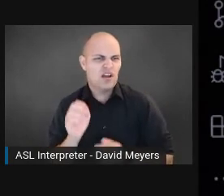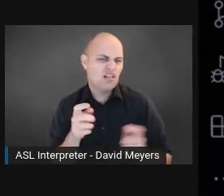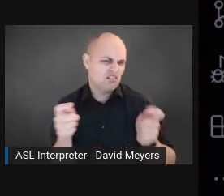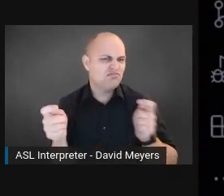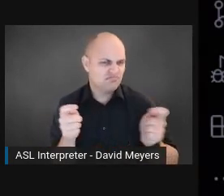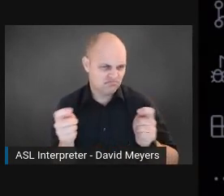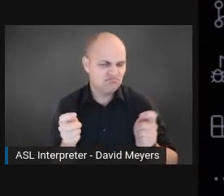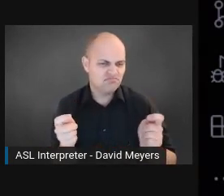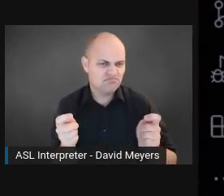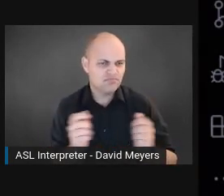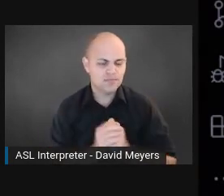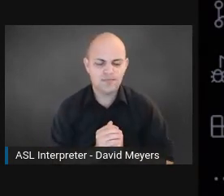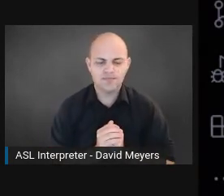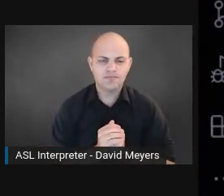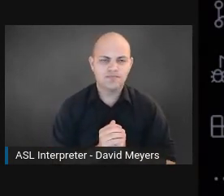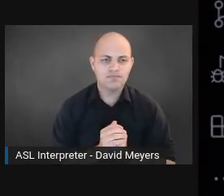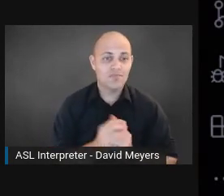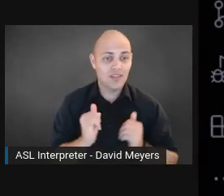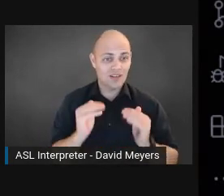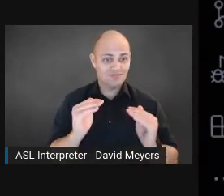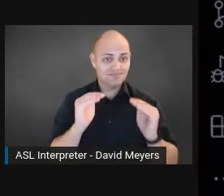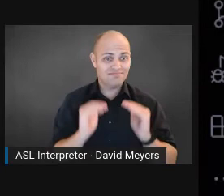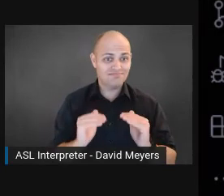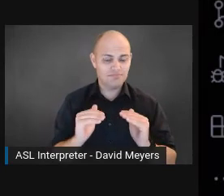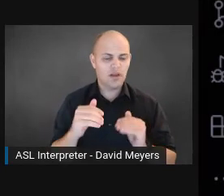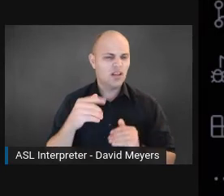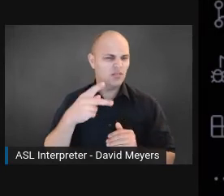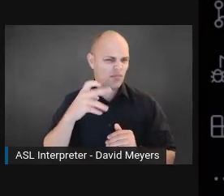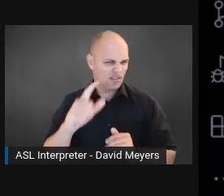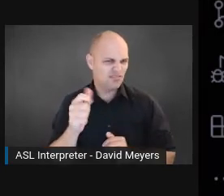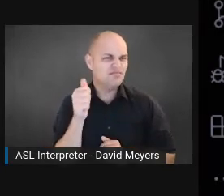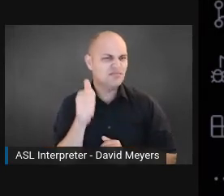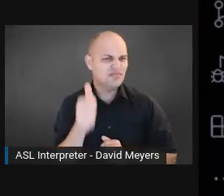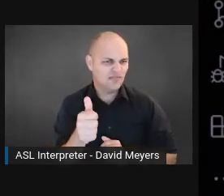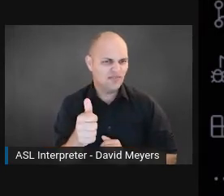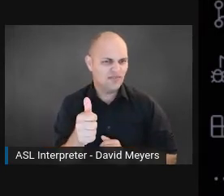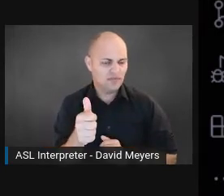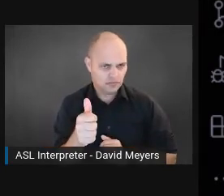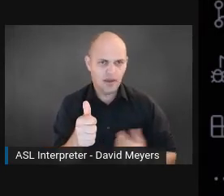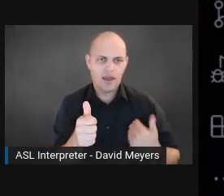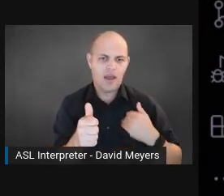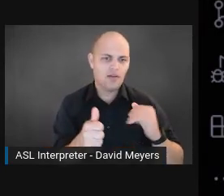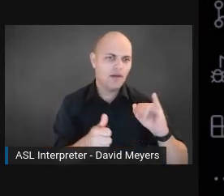Now, we’ve got the panel itself, and so it has id is panel one.